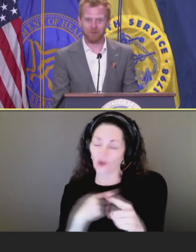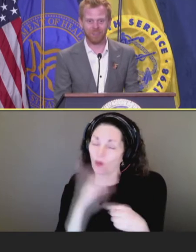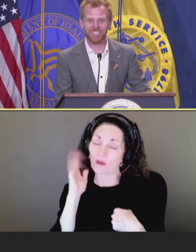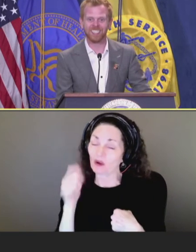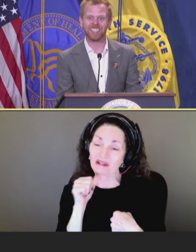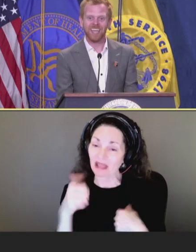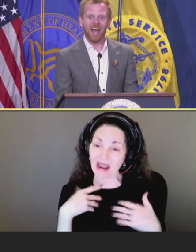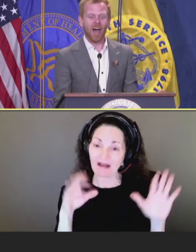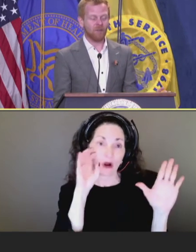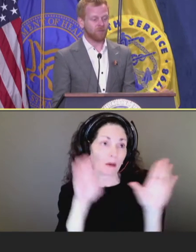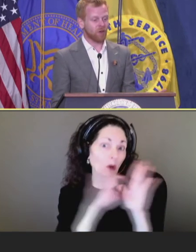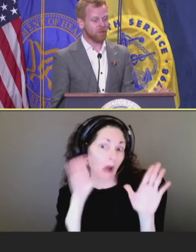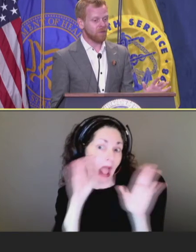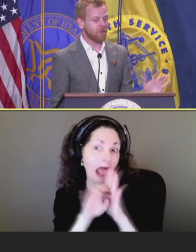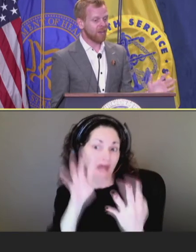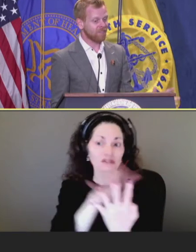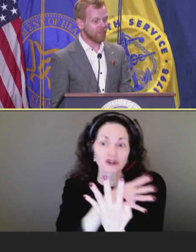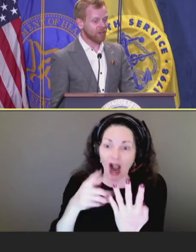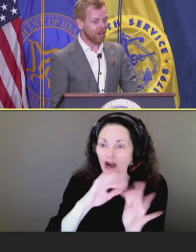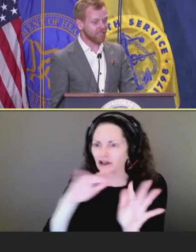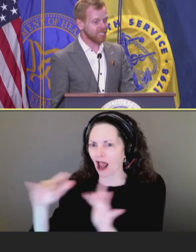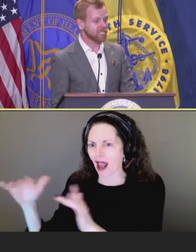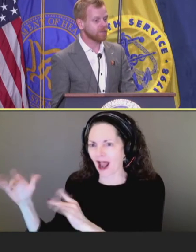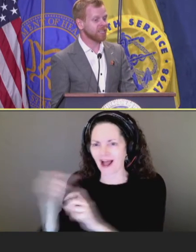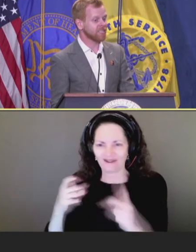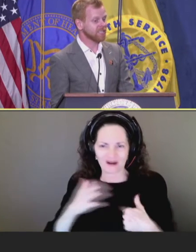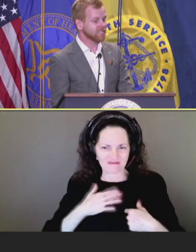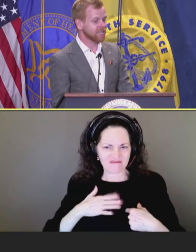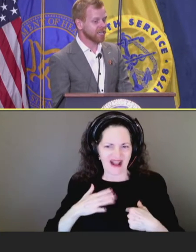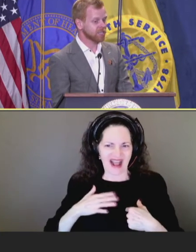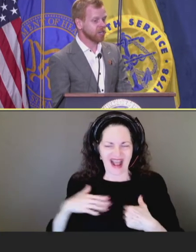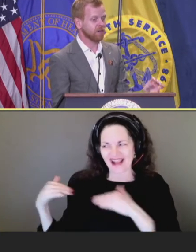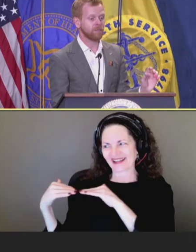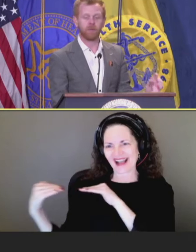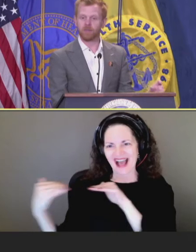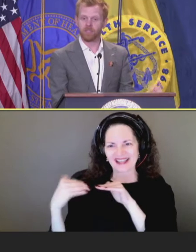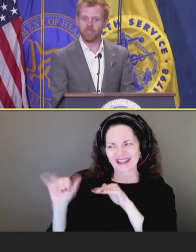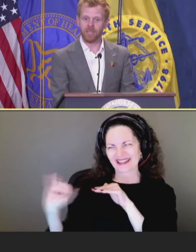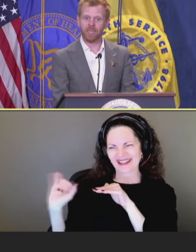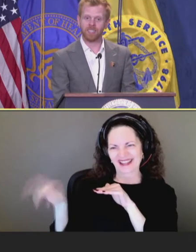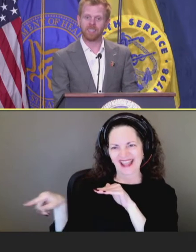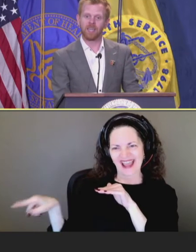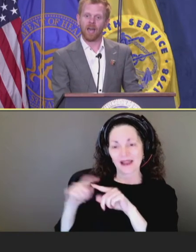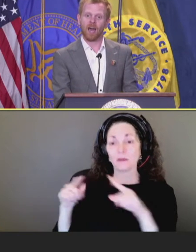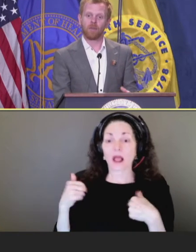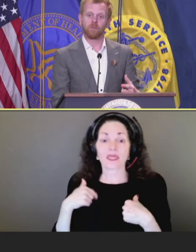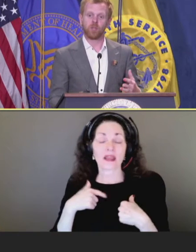points from my fellow colleagues. But I think that this is actually a great build on that. You know,